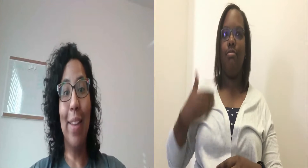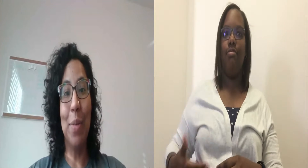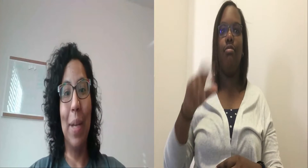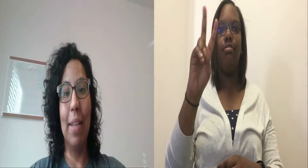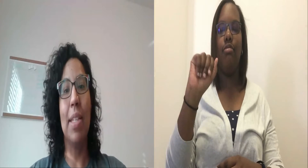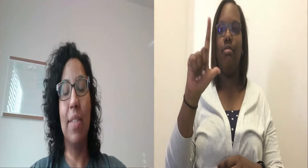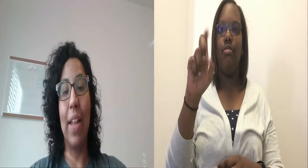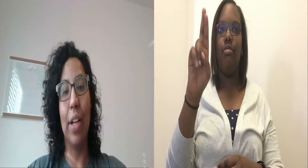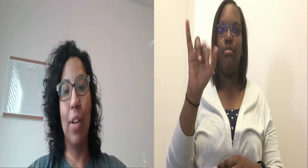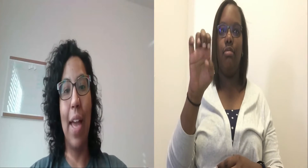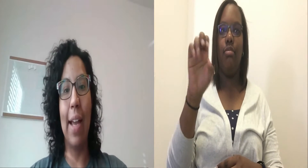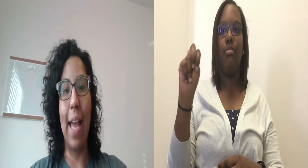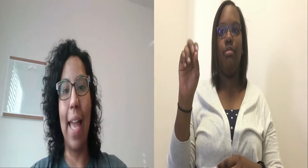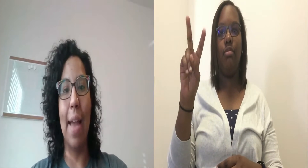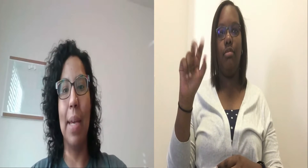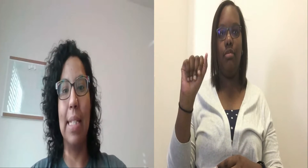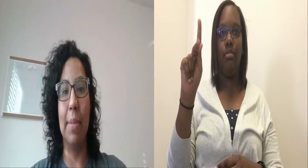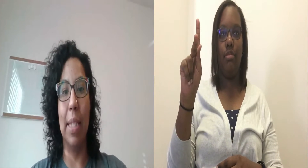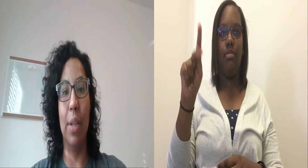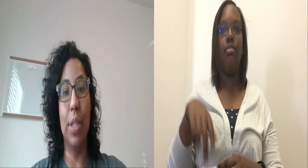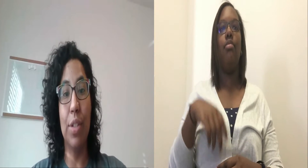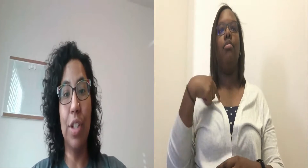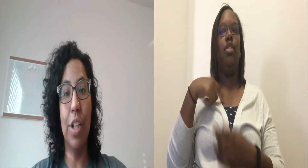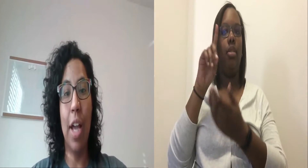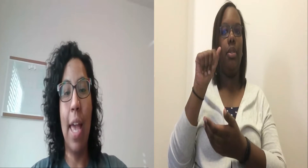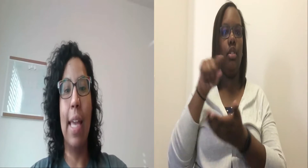Hello my name is Valerie Novak. I am a disability researcher